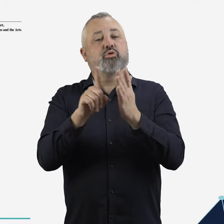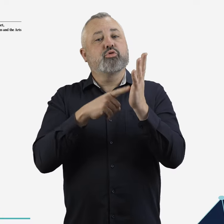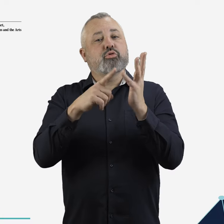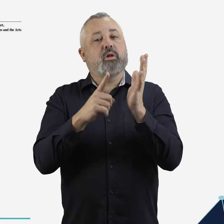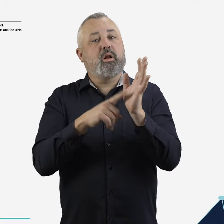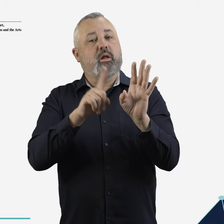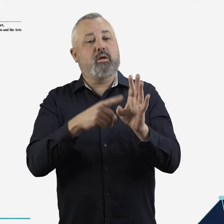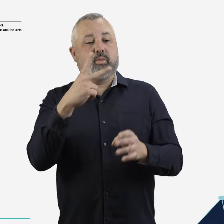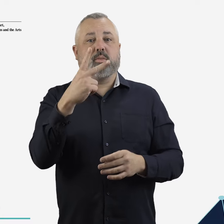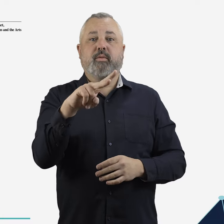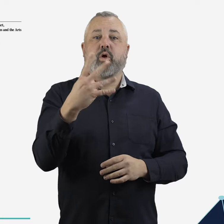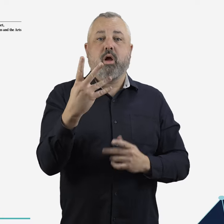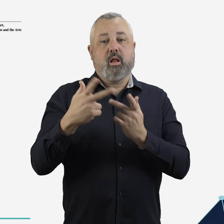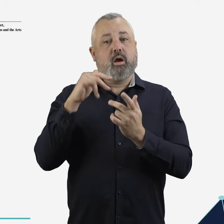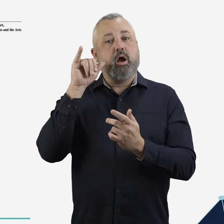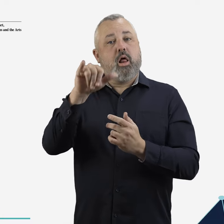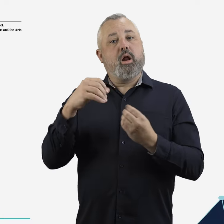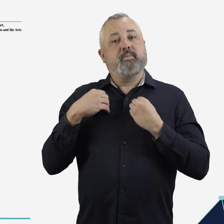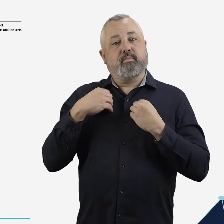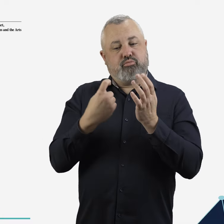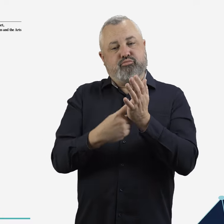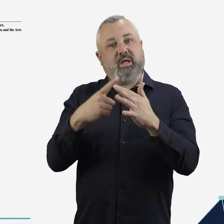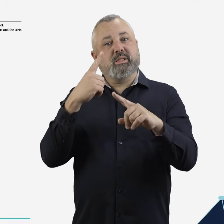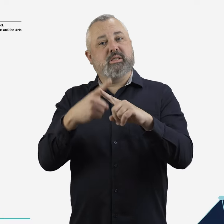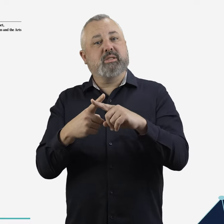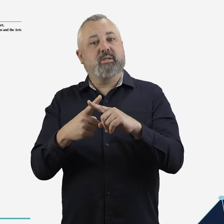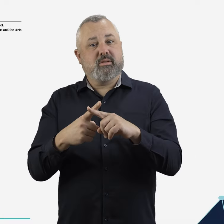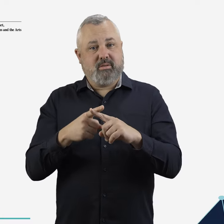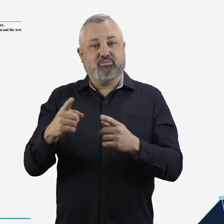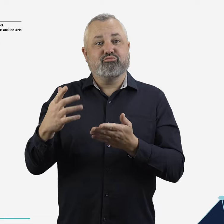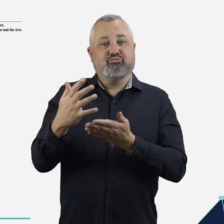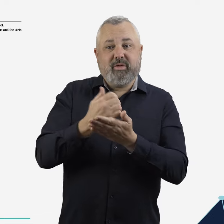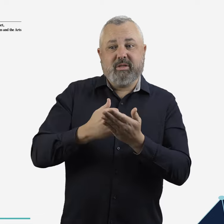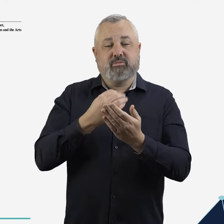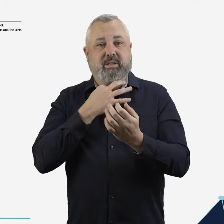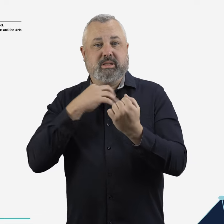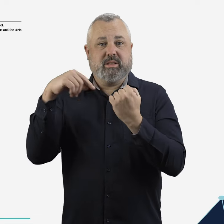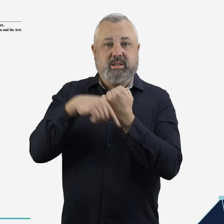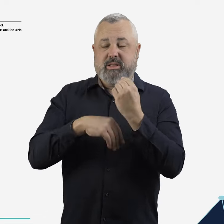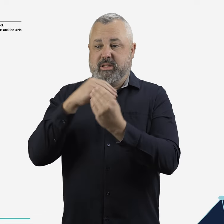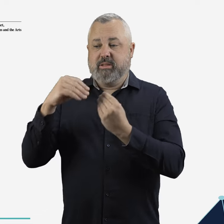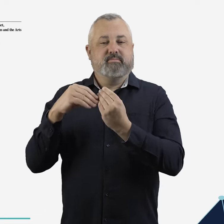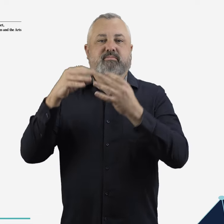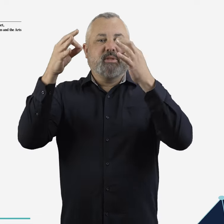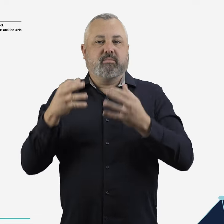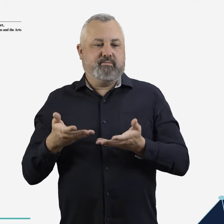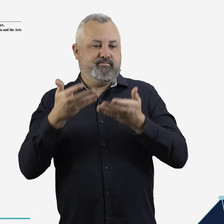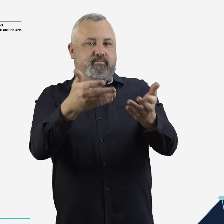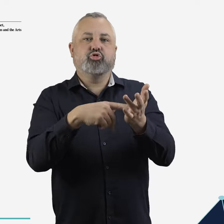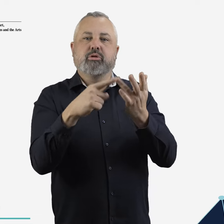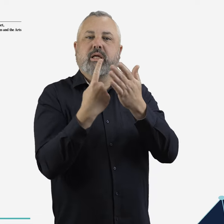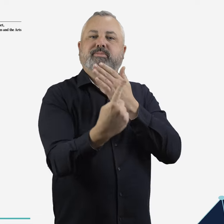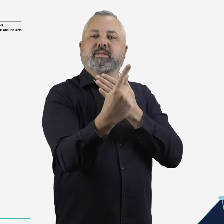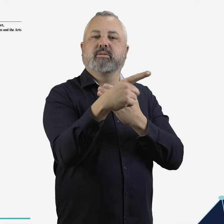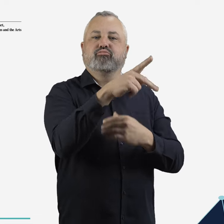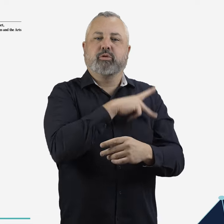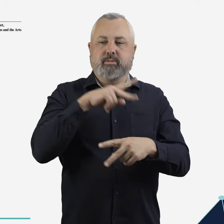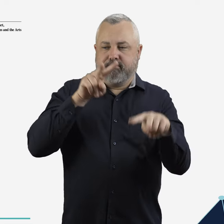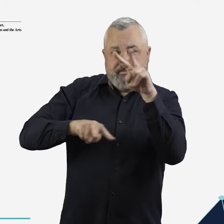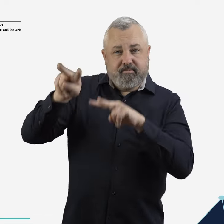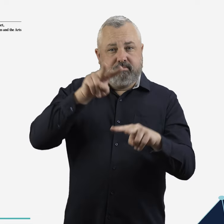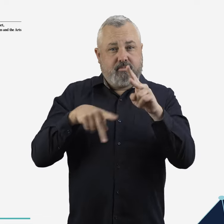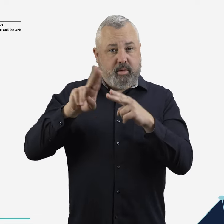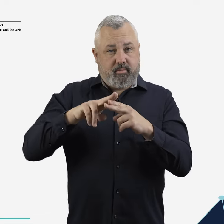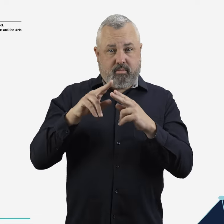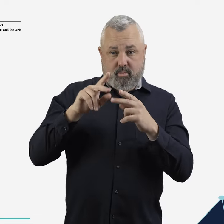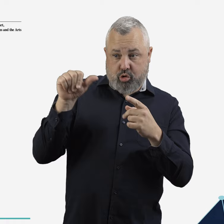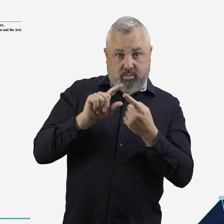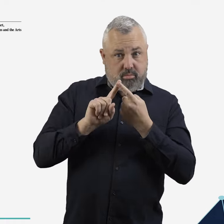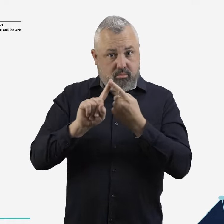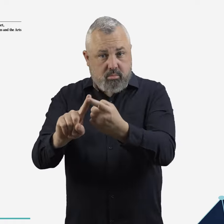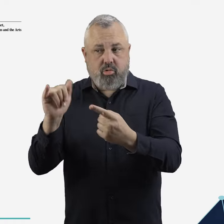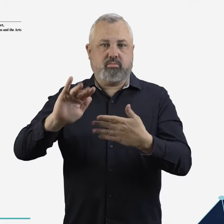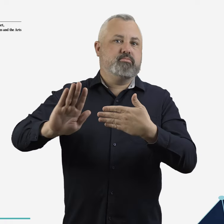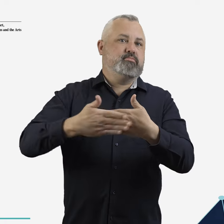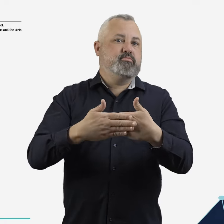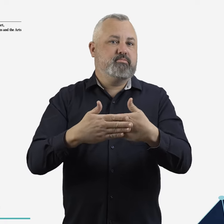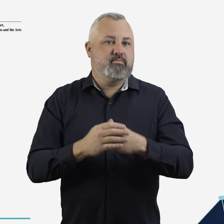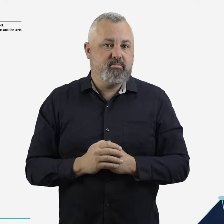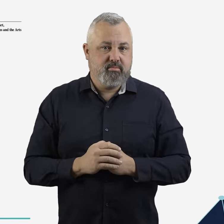Following an attempted expansion into capital city routes, Rex Airlines entered voluntary administration in July 2024.